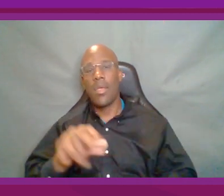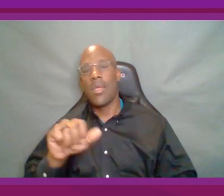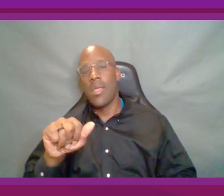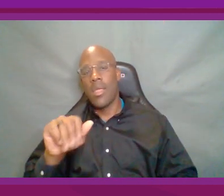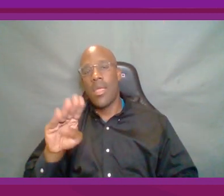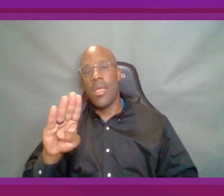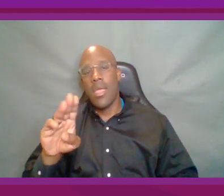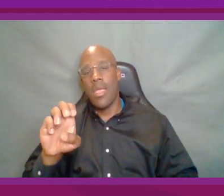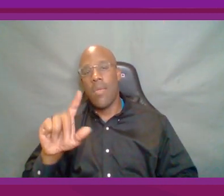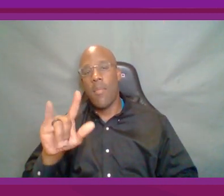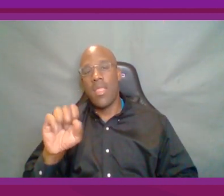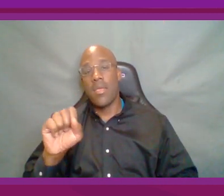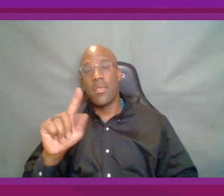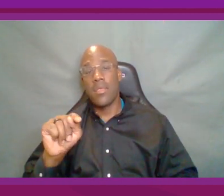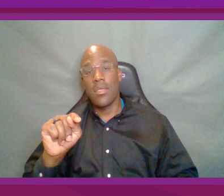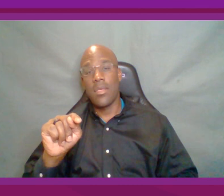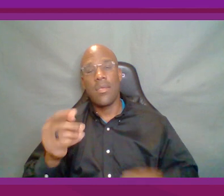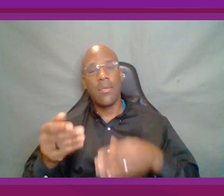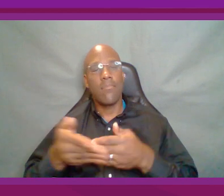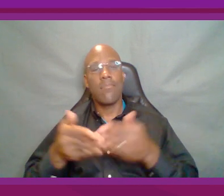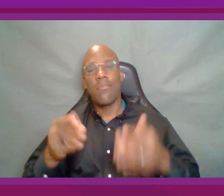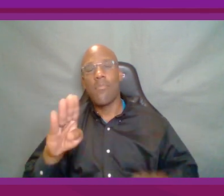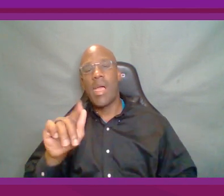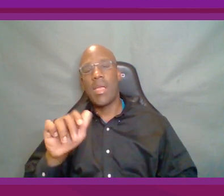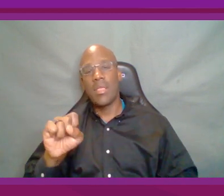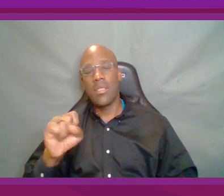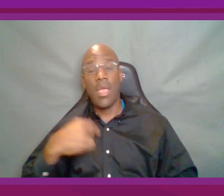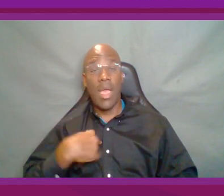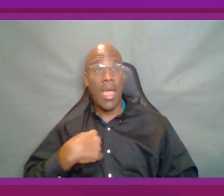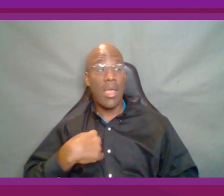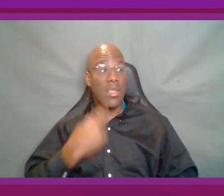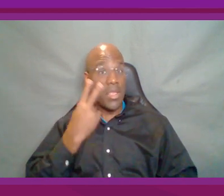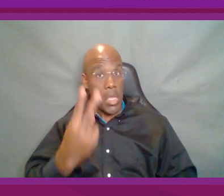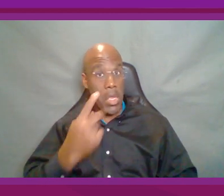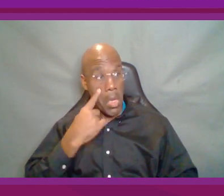So when I encounter it I try to use my privilege to remind people,